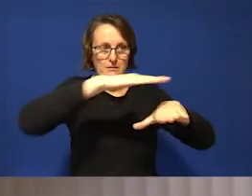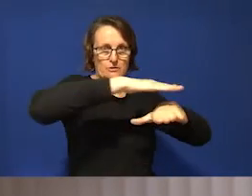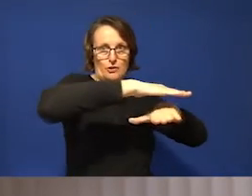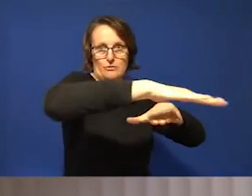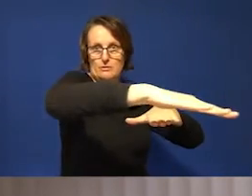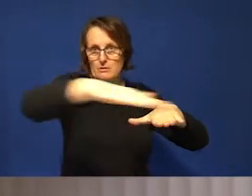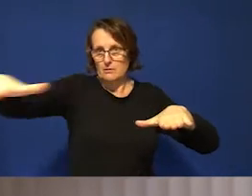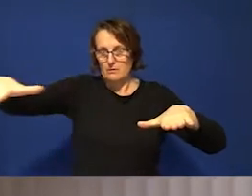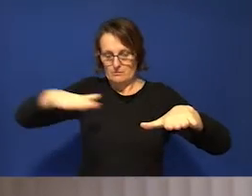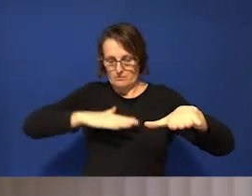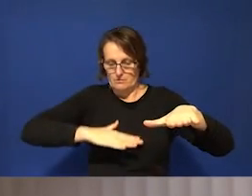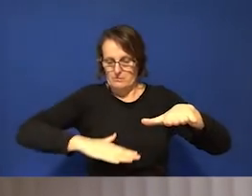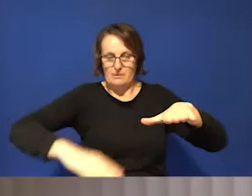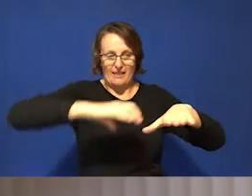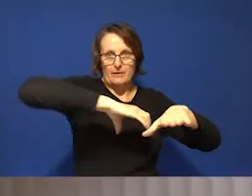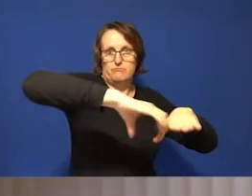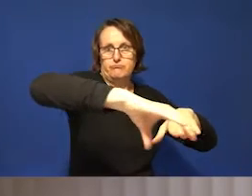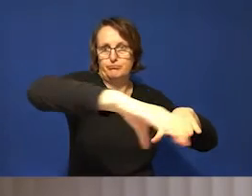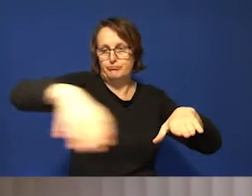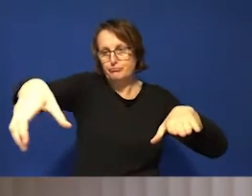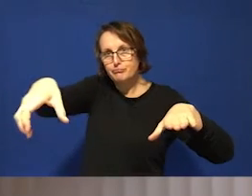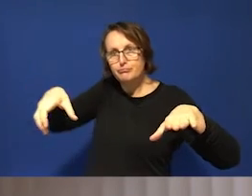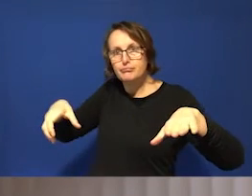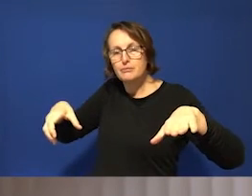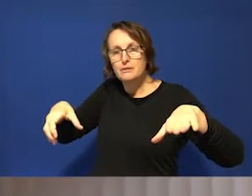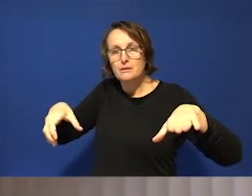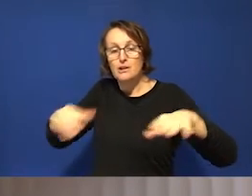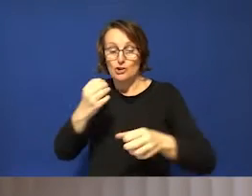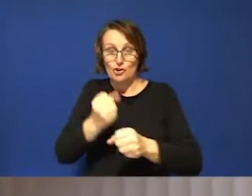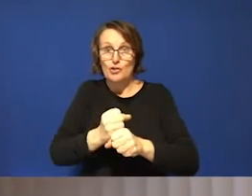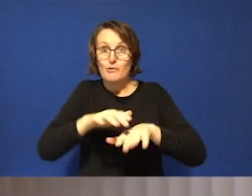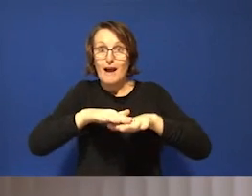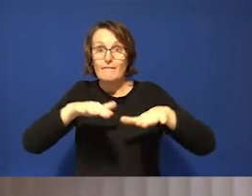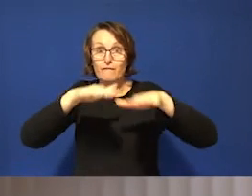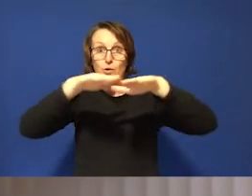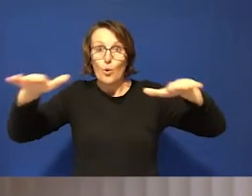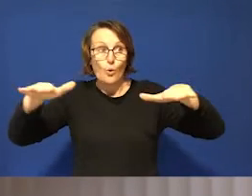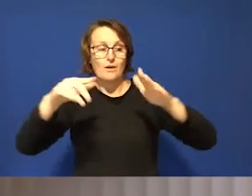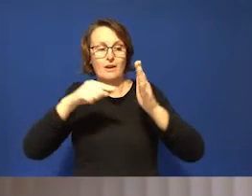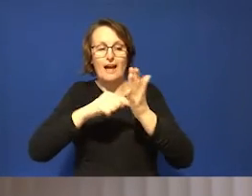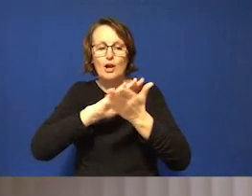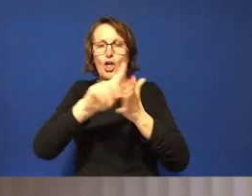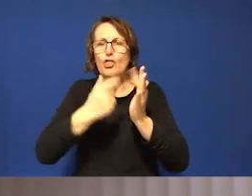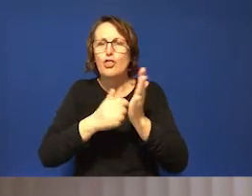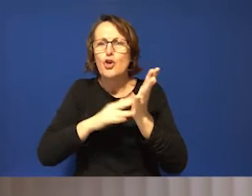And you look at the whole off the ground floor. I mean, that's just the thermal sort of mass off a building.